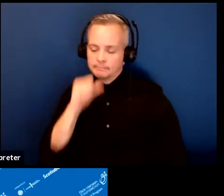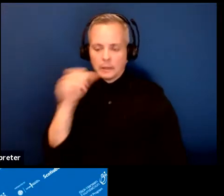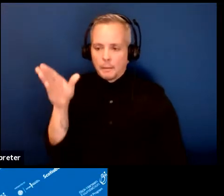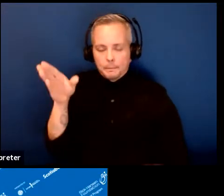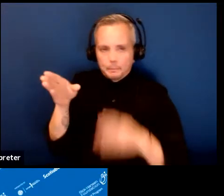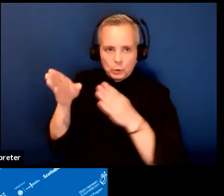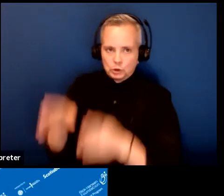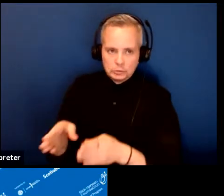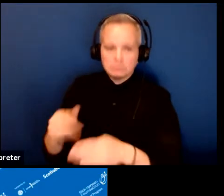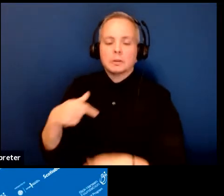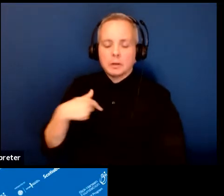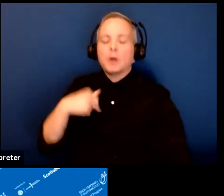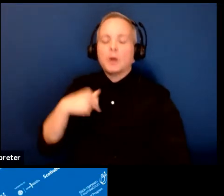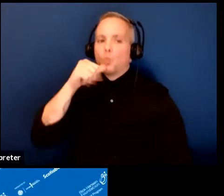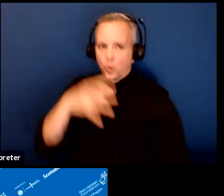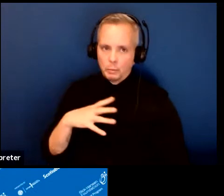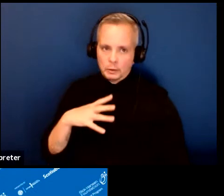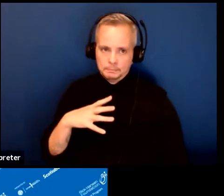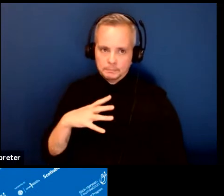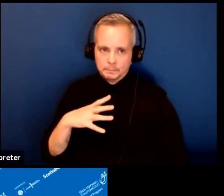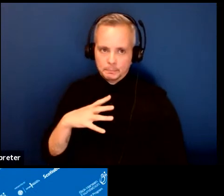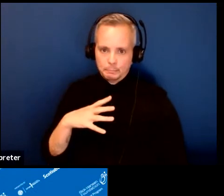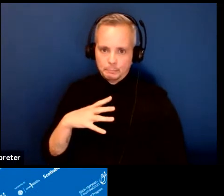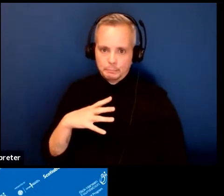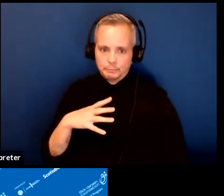AND SO I -- THAT'S WHAT I ALWAYS SAY TO MYSELF.